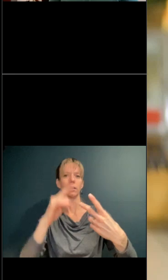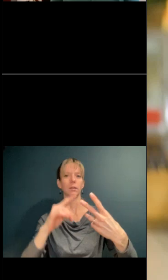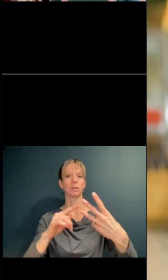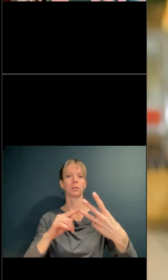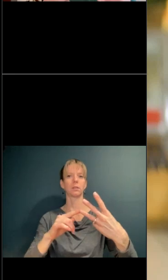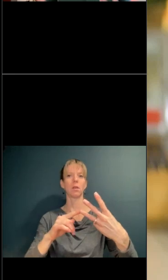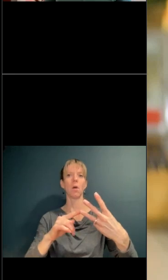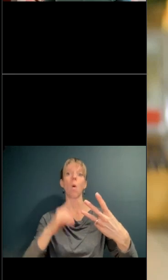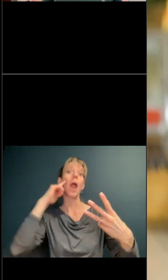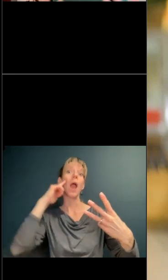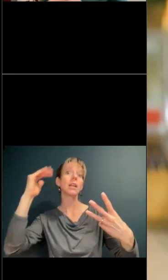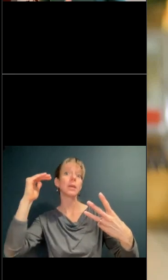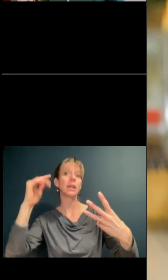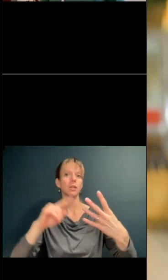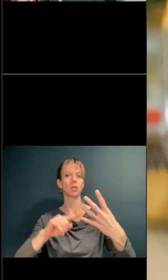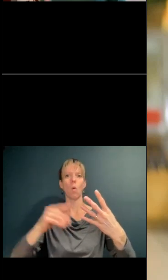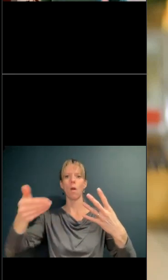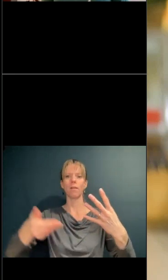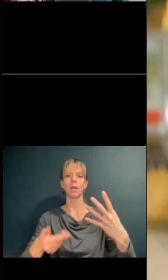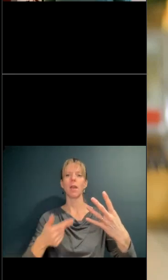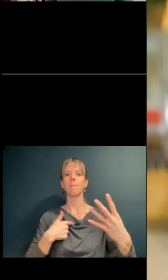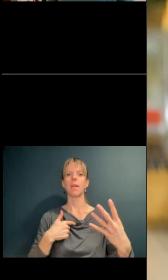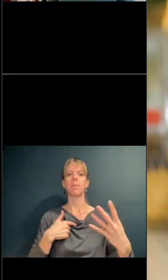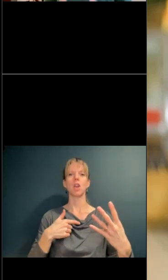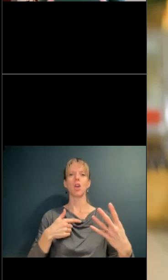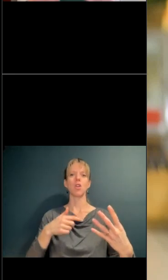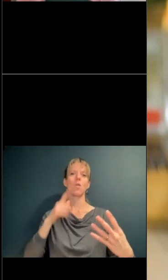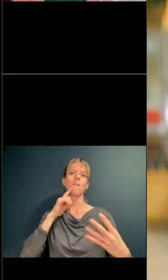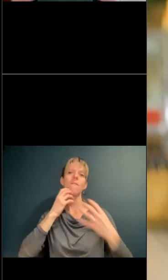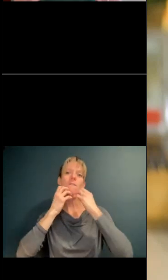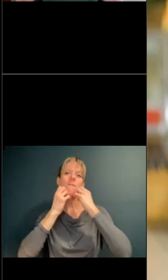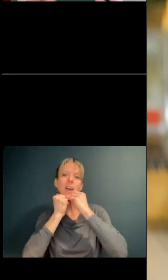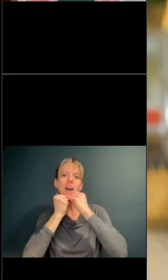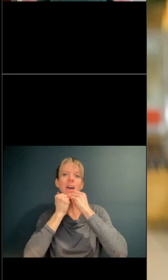Maybe it is barriers of our theology, or values, or we just do not have a big enough